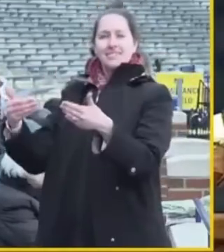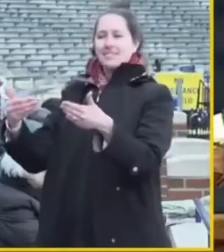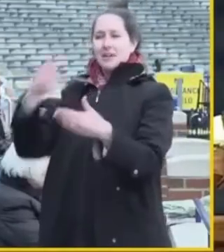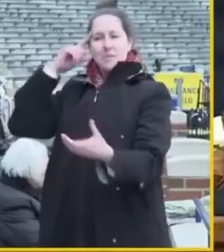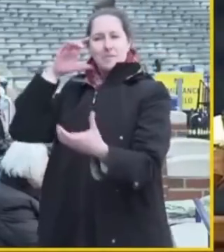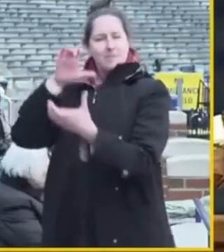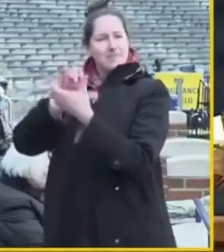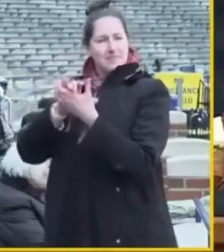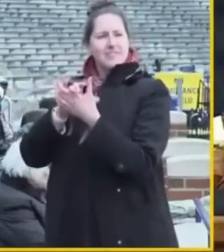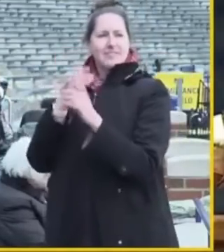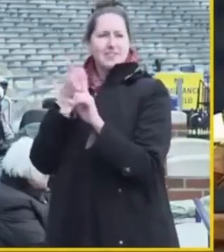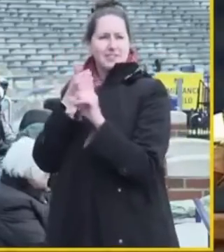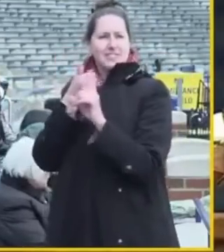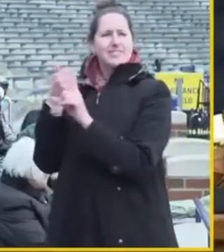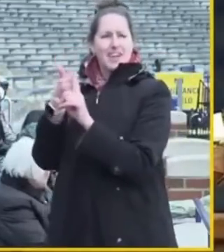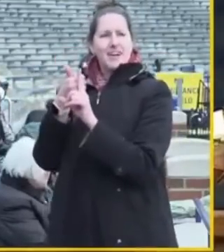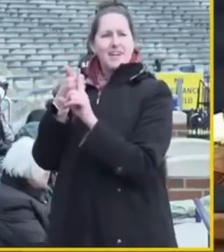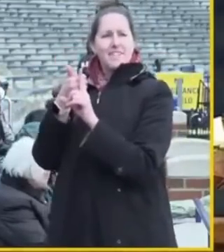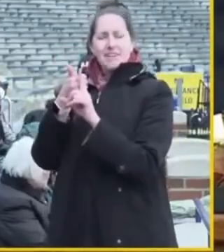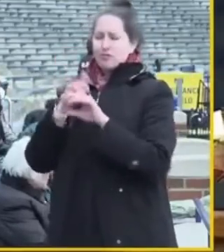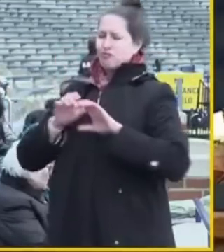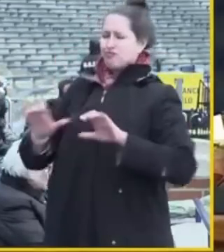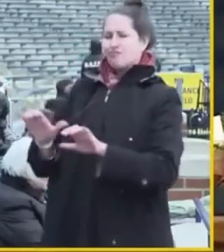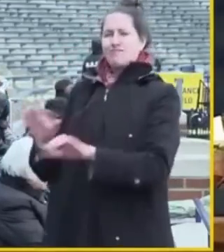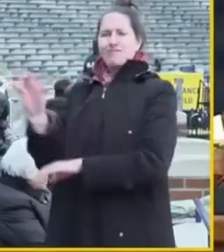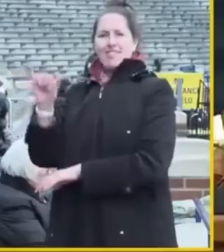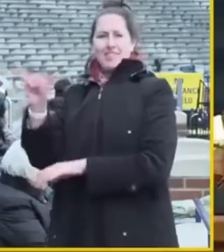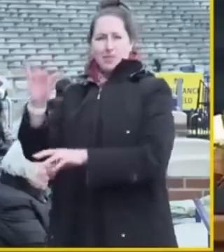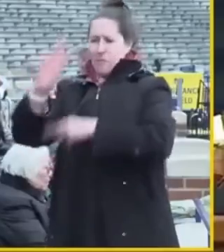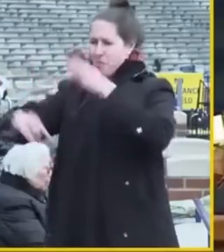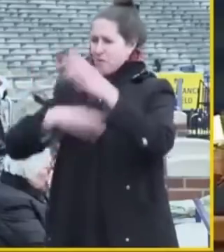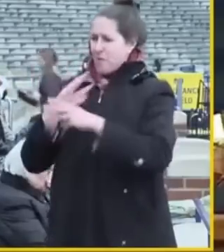and act as if this world awaits your authenticity,